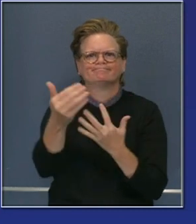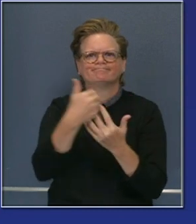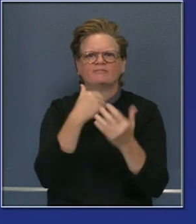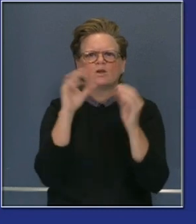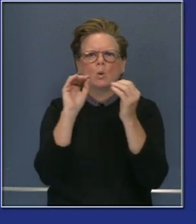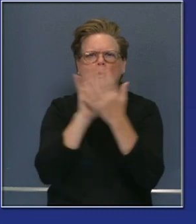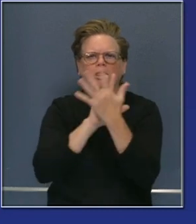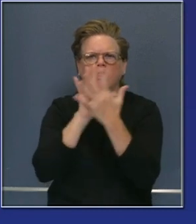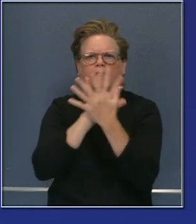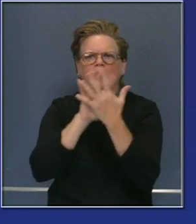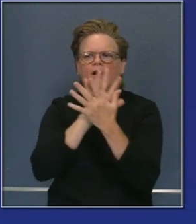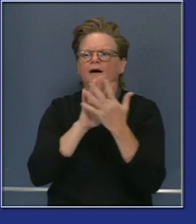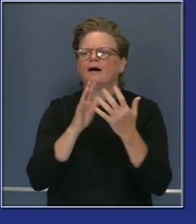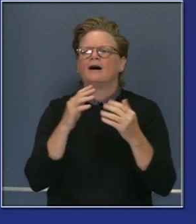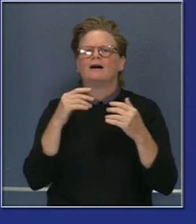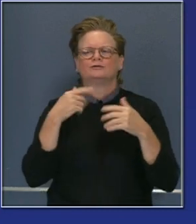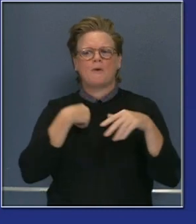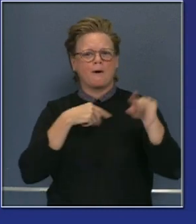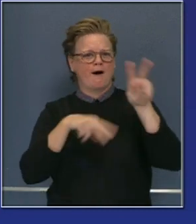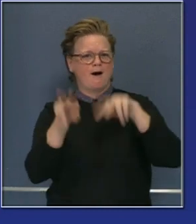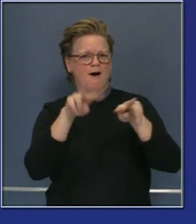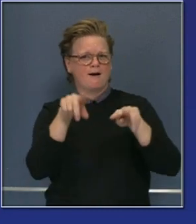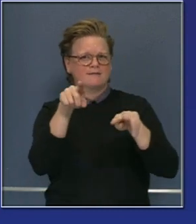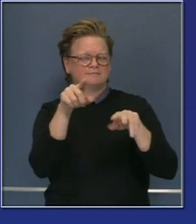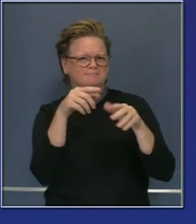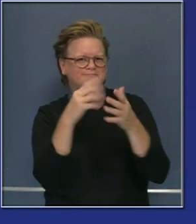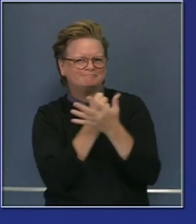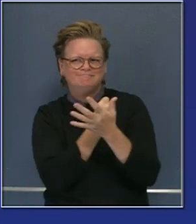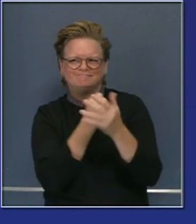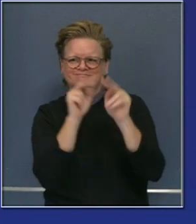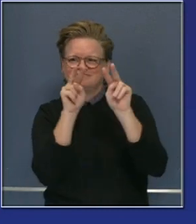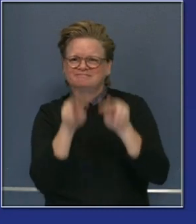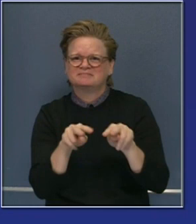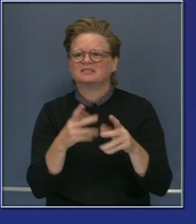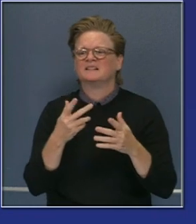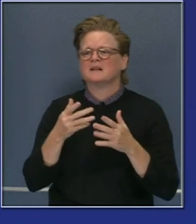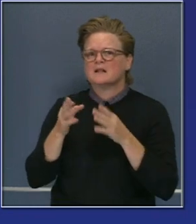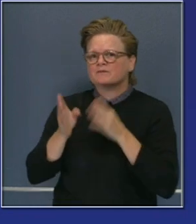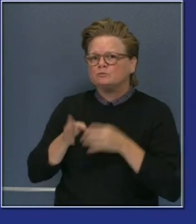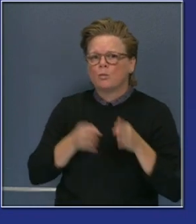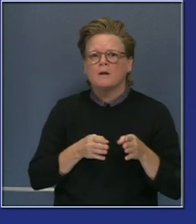IN TERMS OF HOW WE ARE APPROACHING THIS IS WE BELIEVE IT IS MUCH MORE SIMPLE AND TRANSPARENT AND EASILY